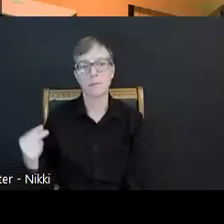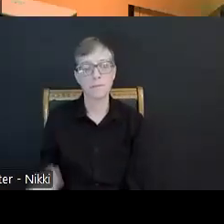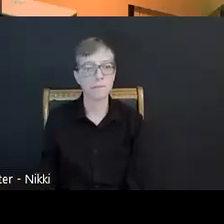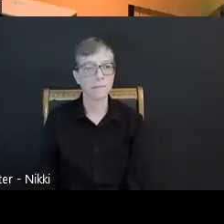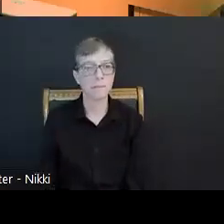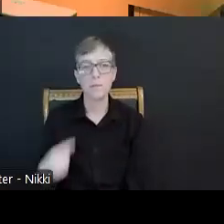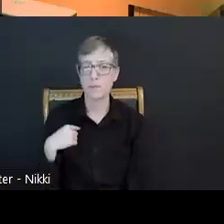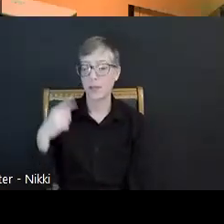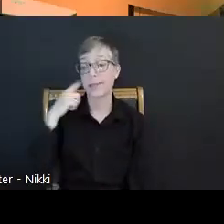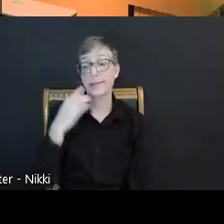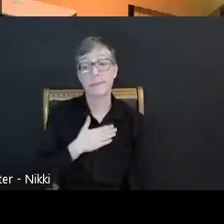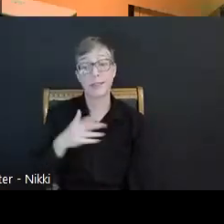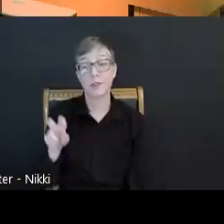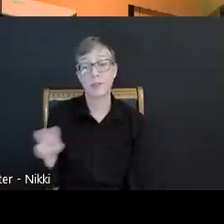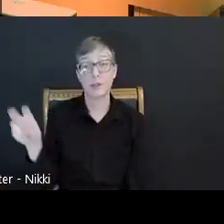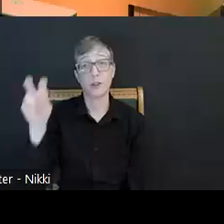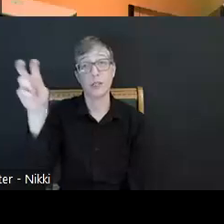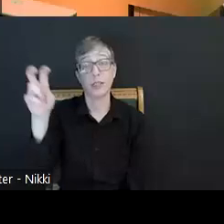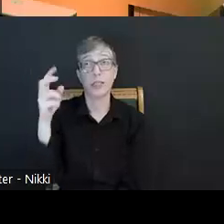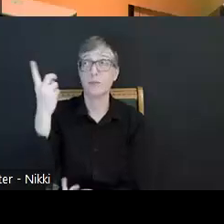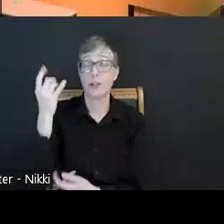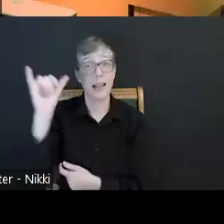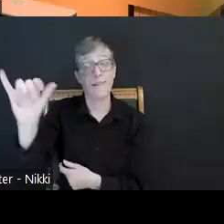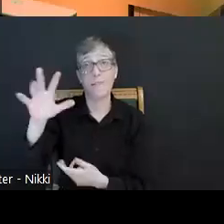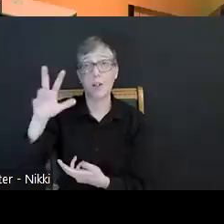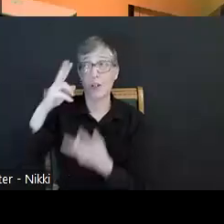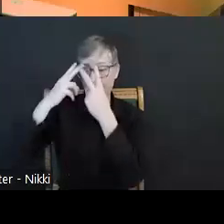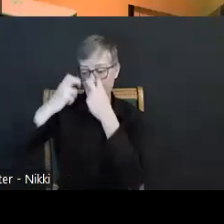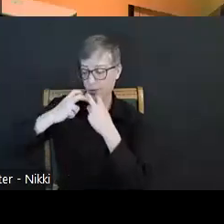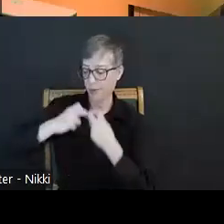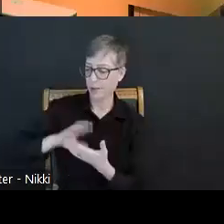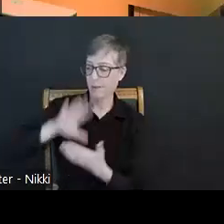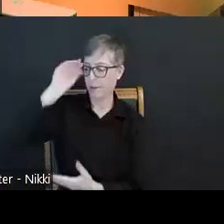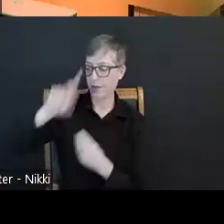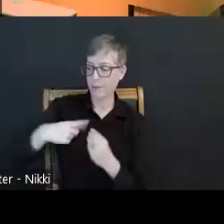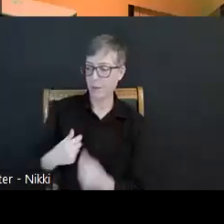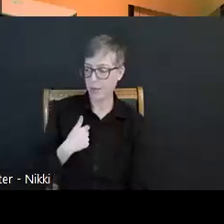kind of learning about myself and so building that awareness of myself of where I'm at every day is